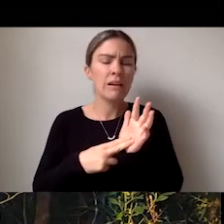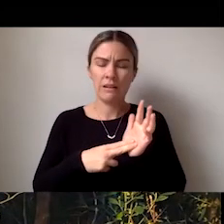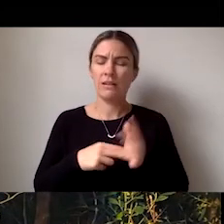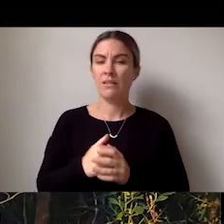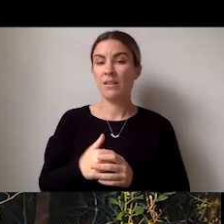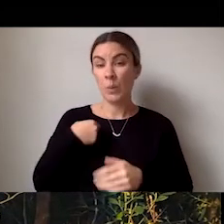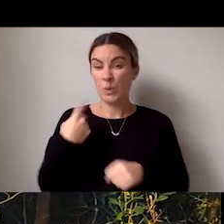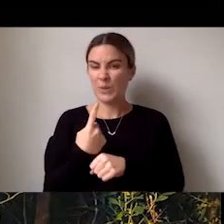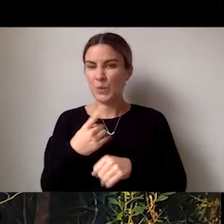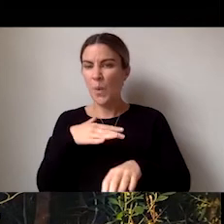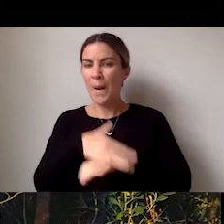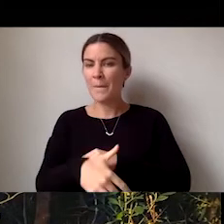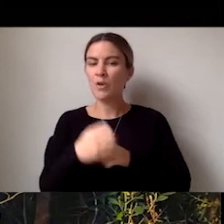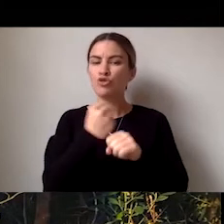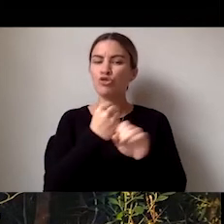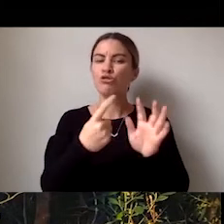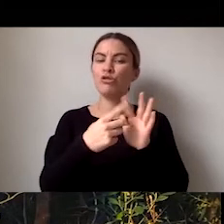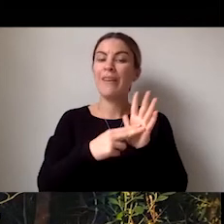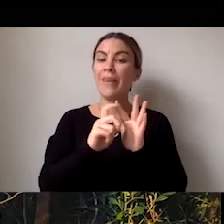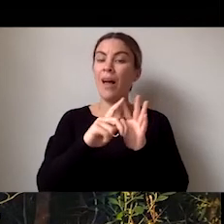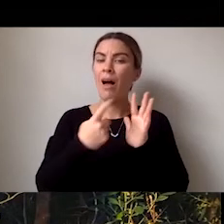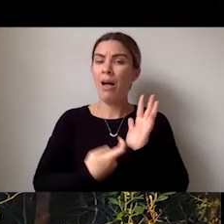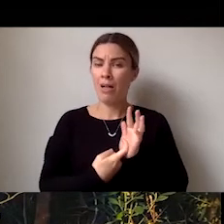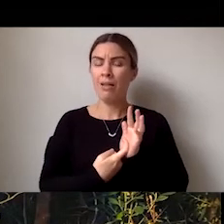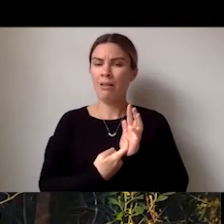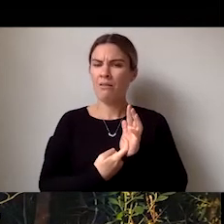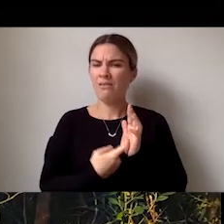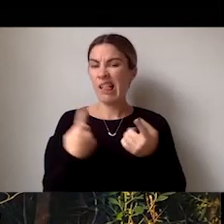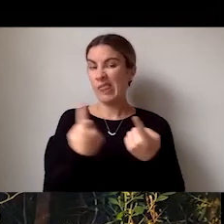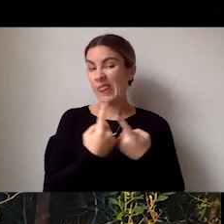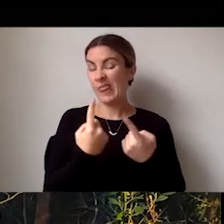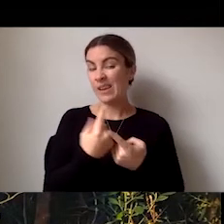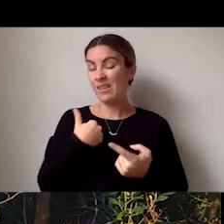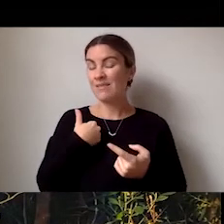that I have found most, I suppose generative and transformative for